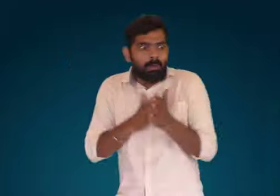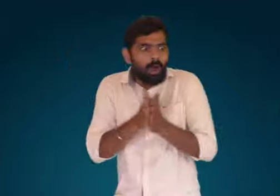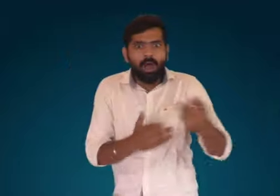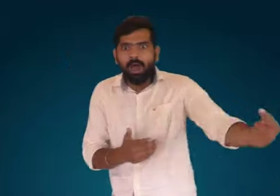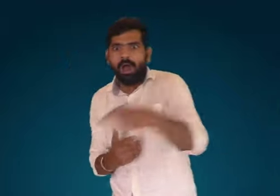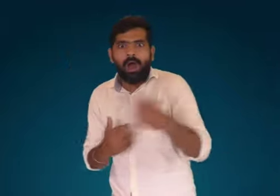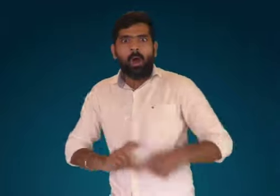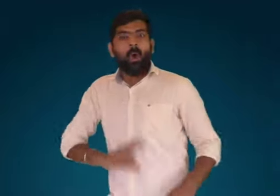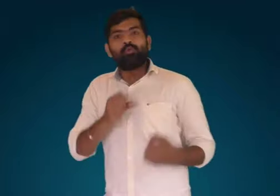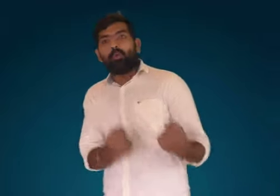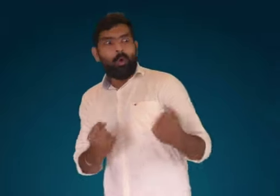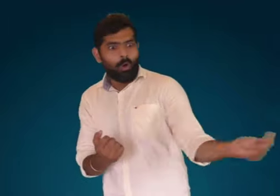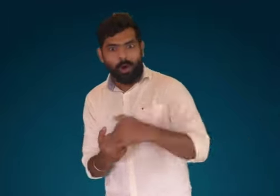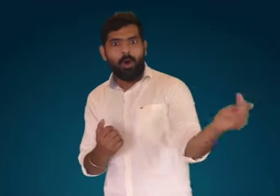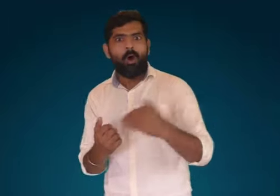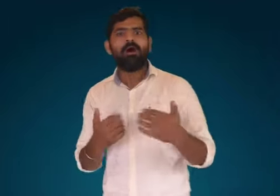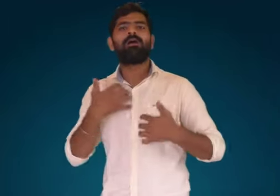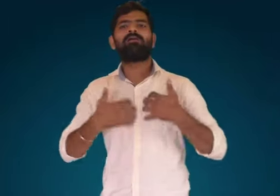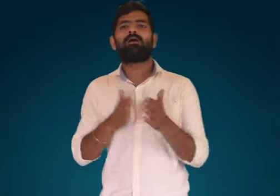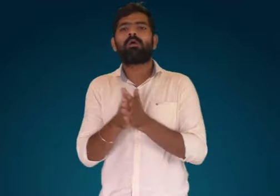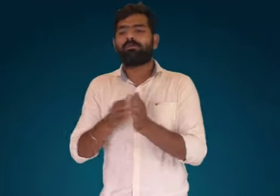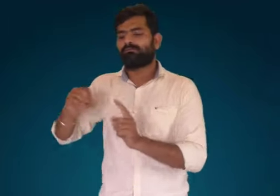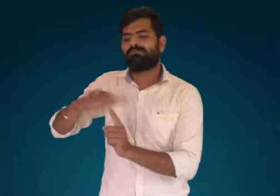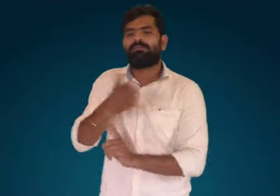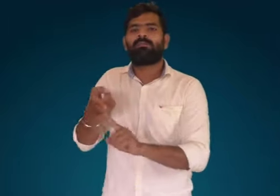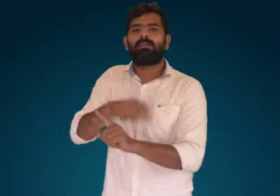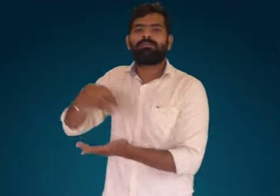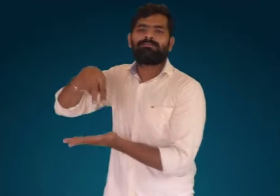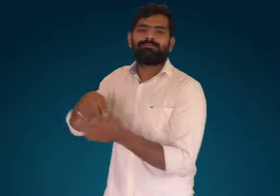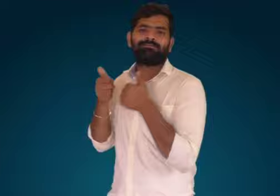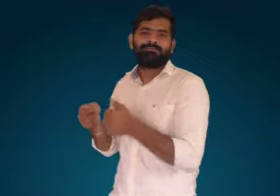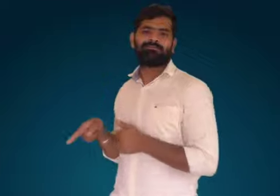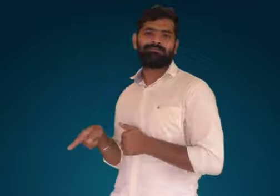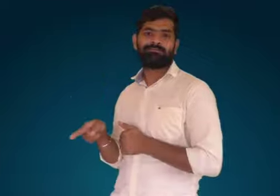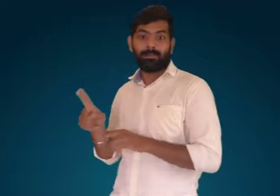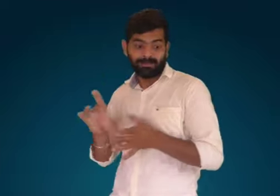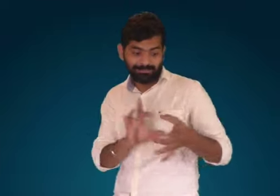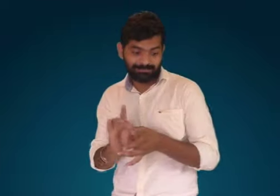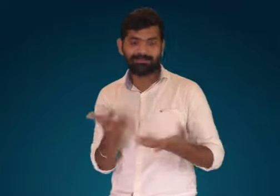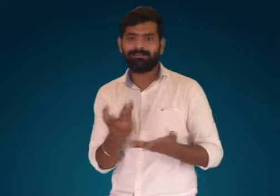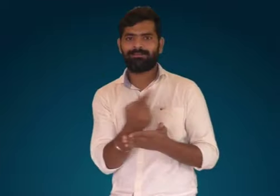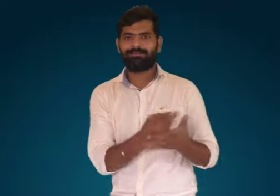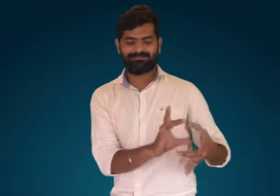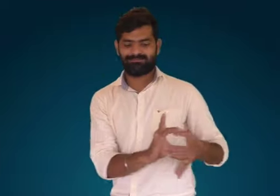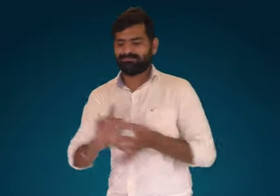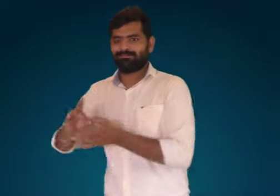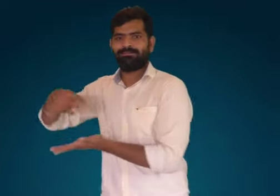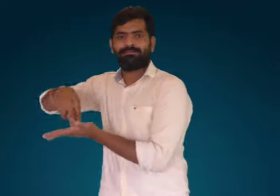and narrating it in front of their peers creates a ripple effect and motivates the other children to do the same